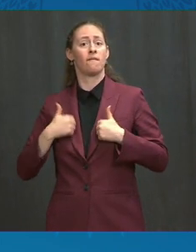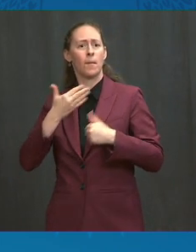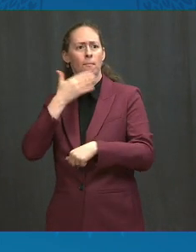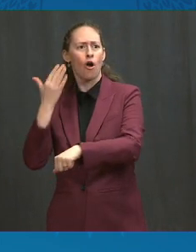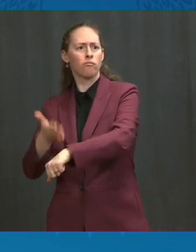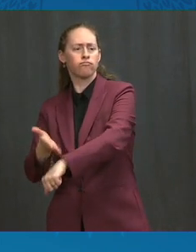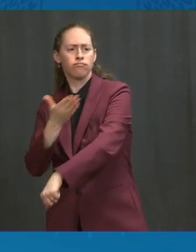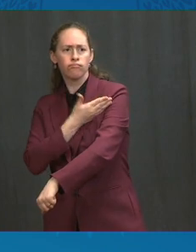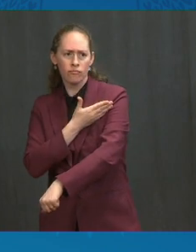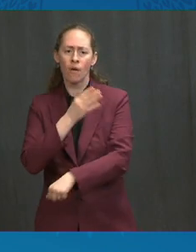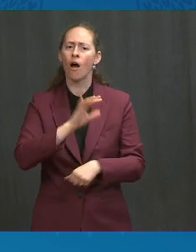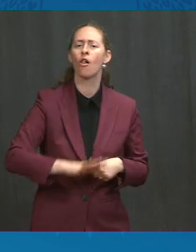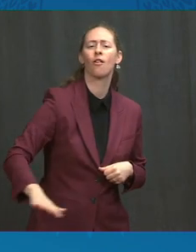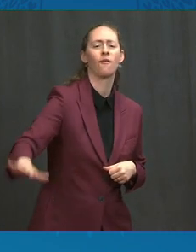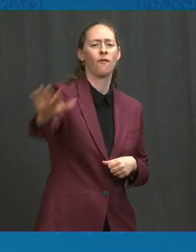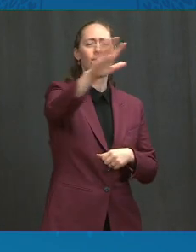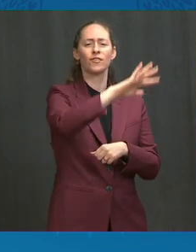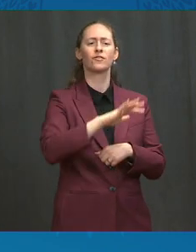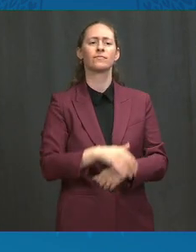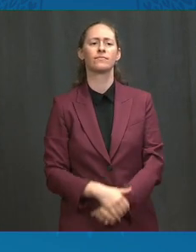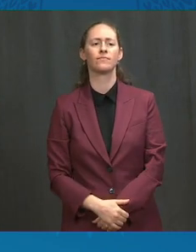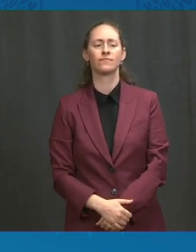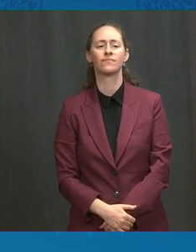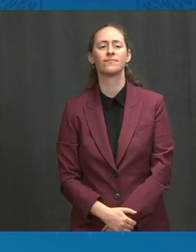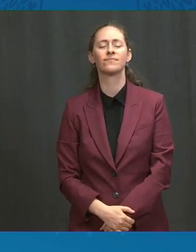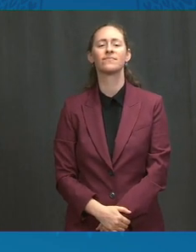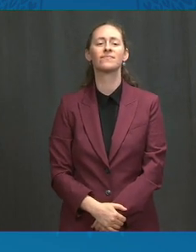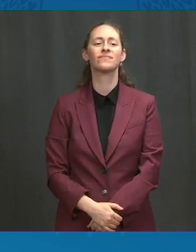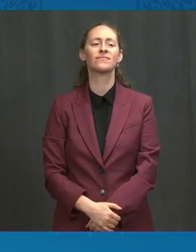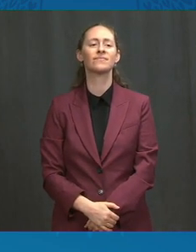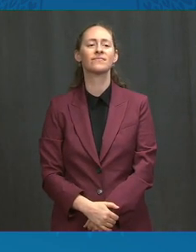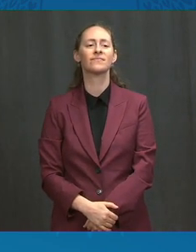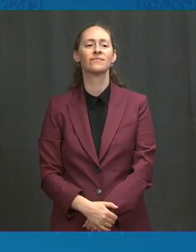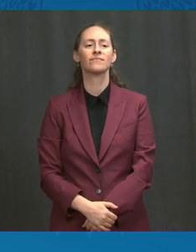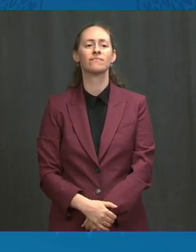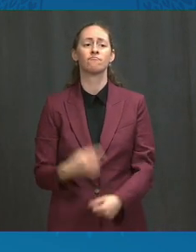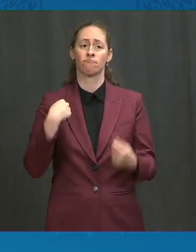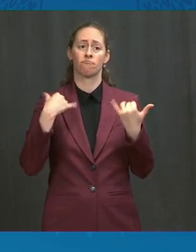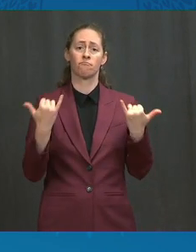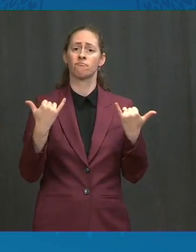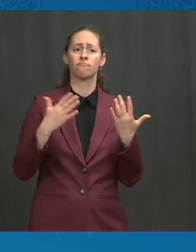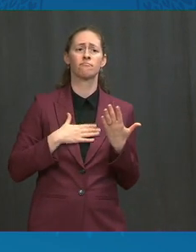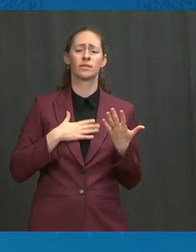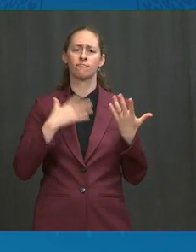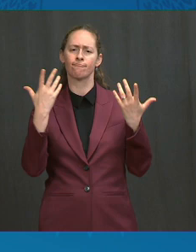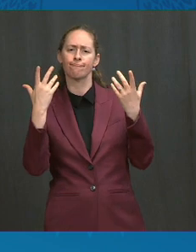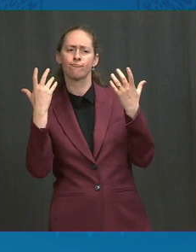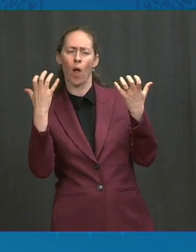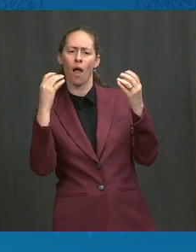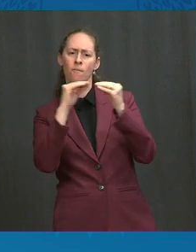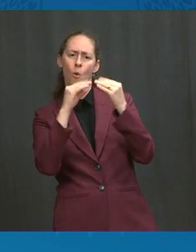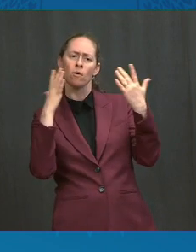So, in closing, I will address the young leaders who are participating in Generation Equality: